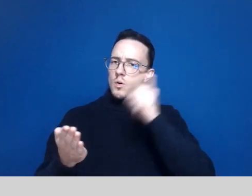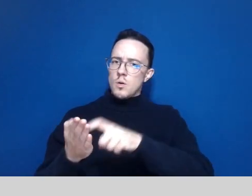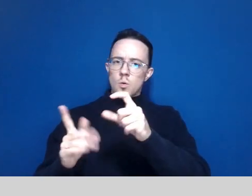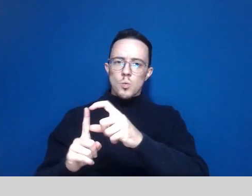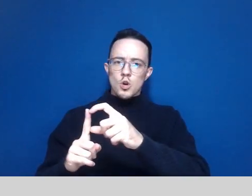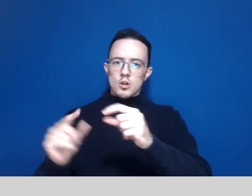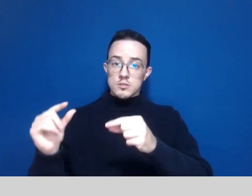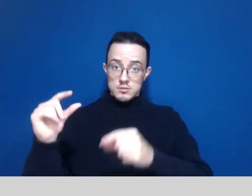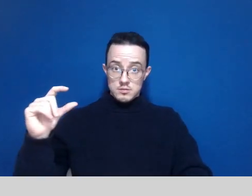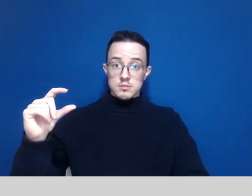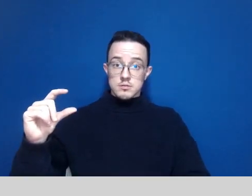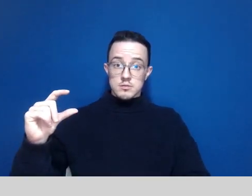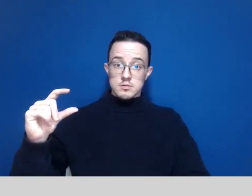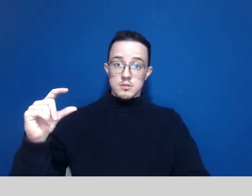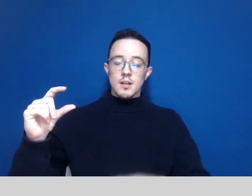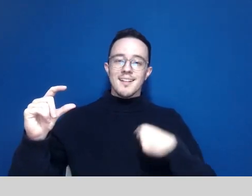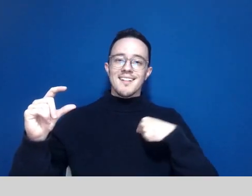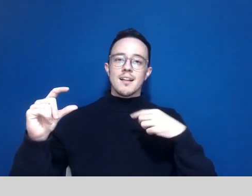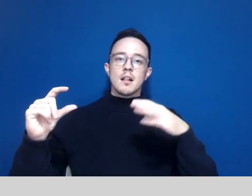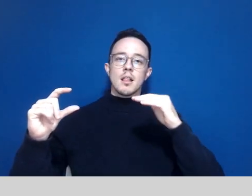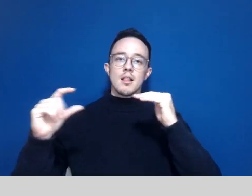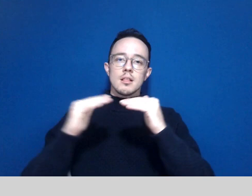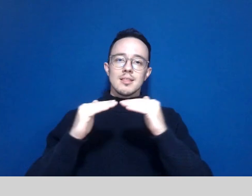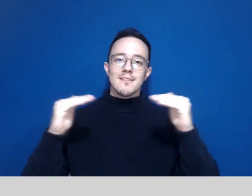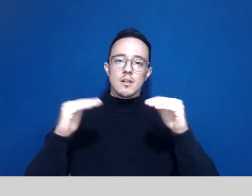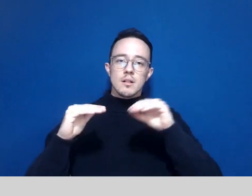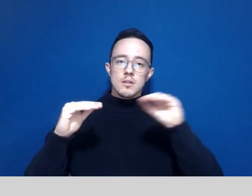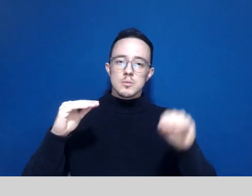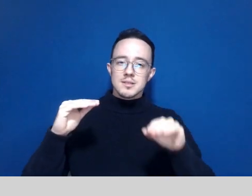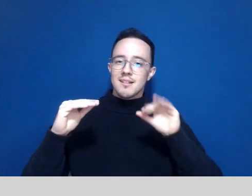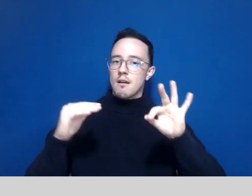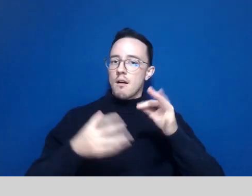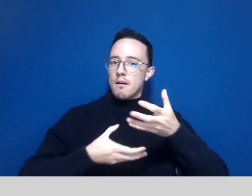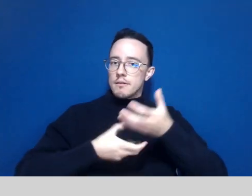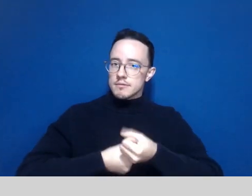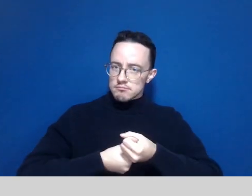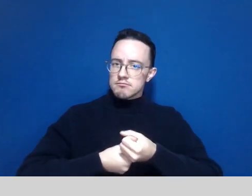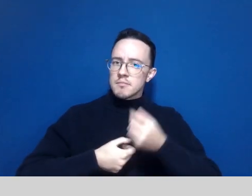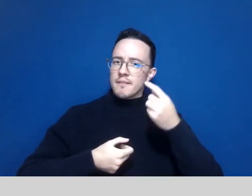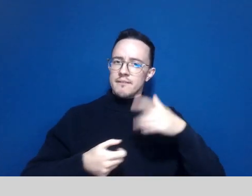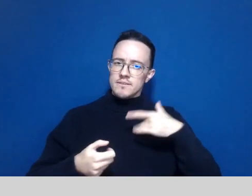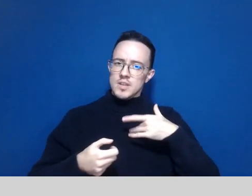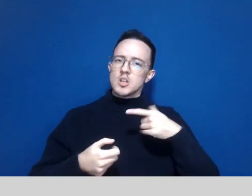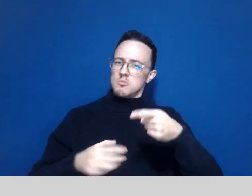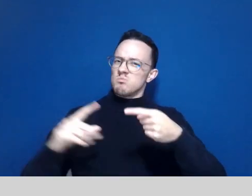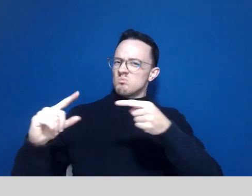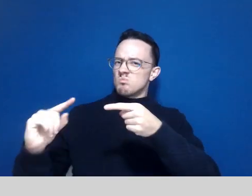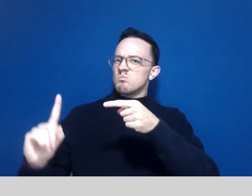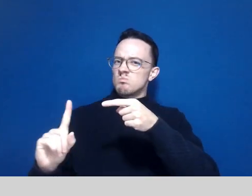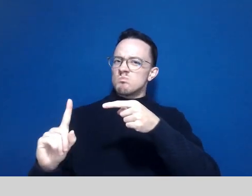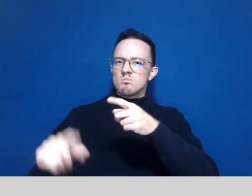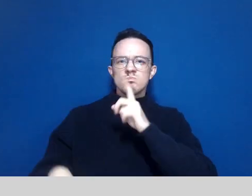what it thinks it heard and how confident it is that it heard what it thought it heard.